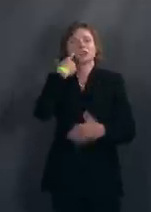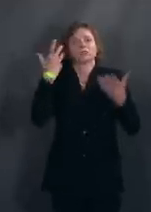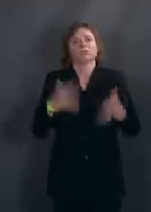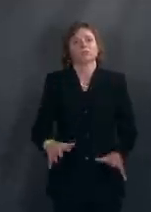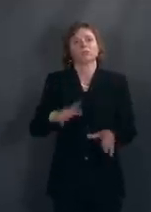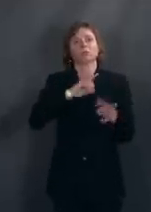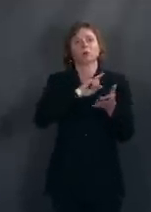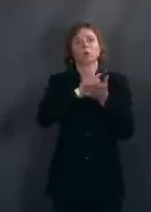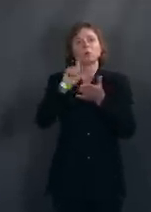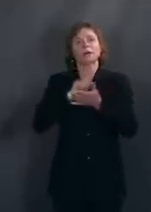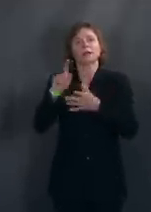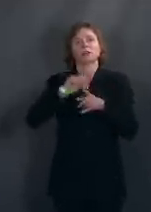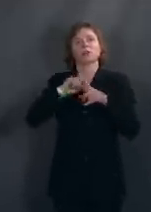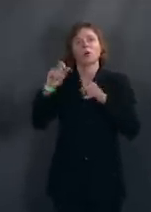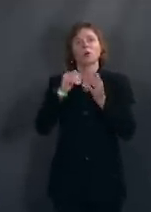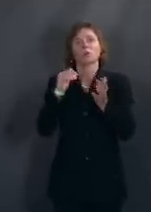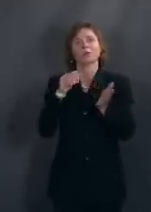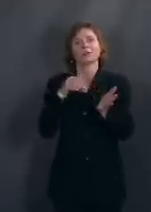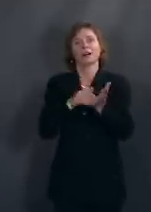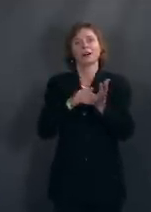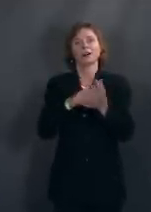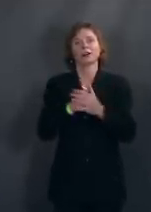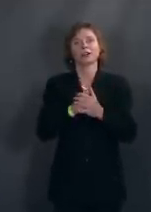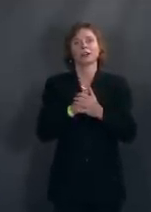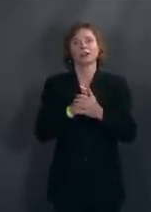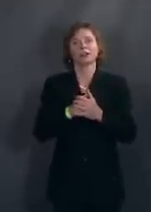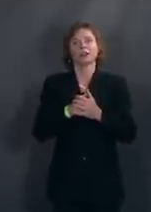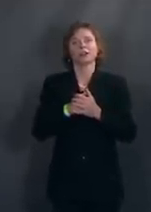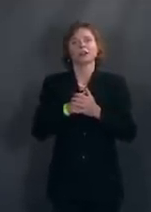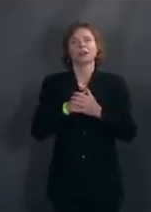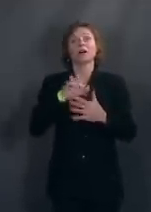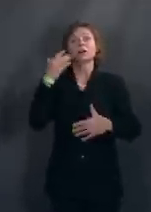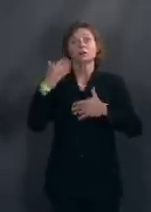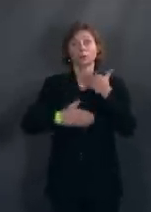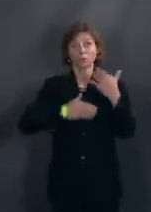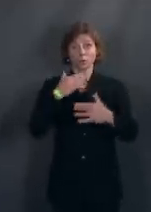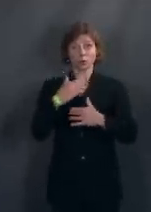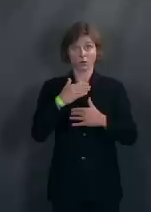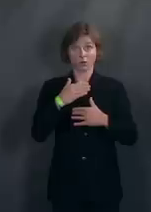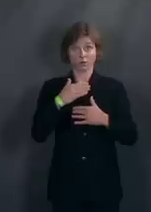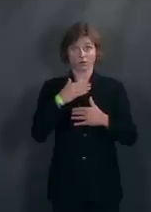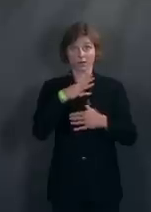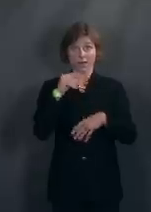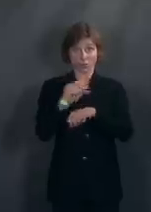from around the country to update them on our progress in the work to defeat COVID-19.